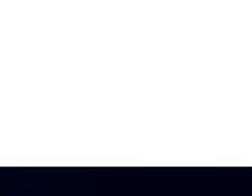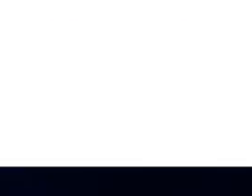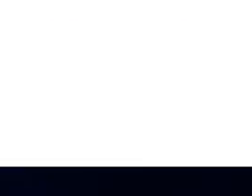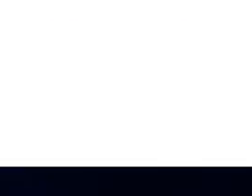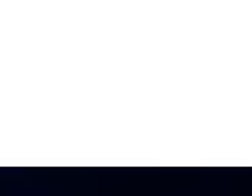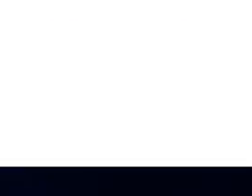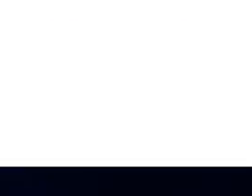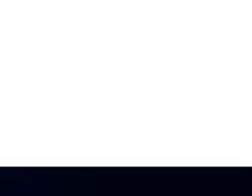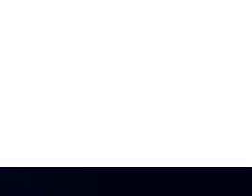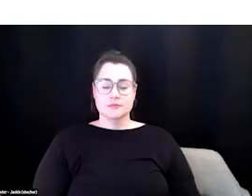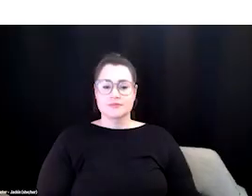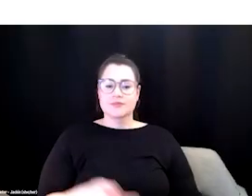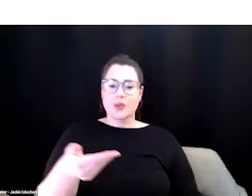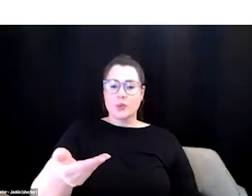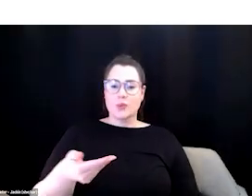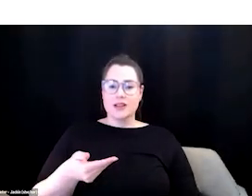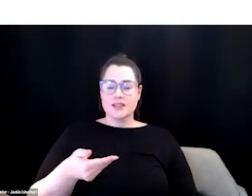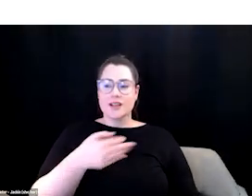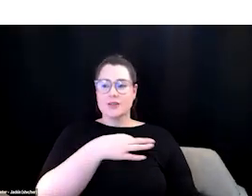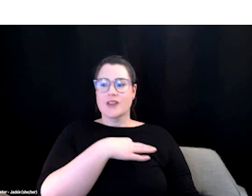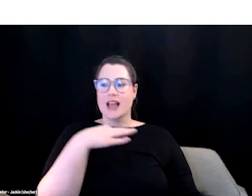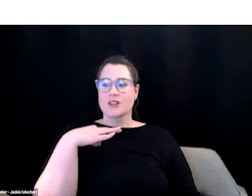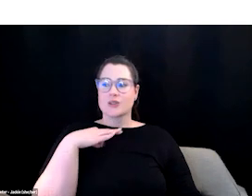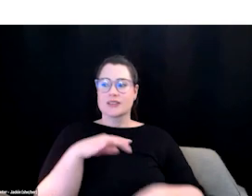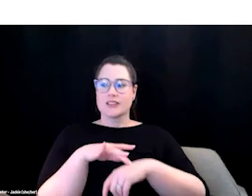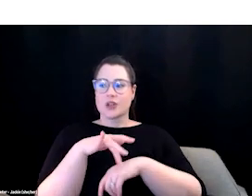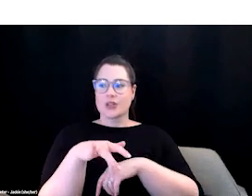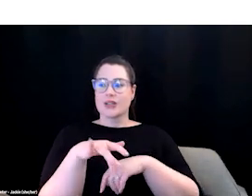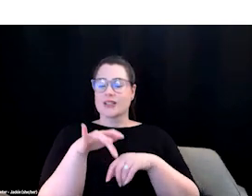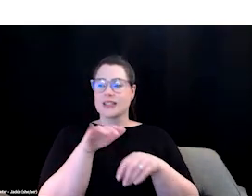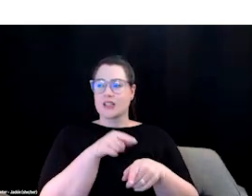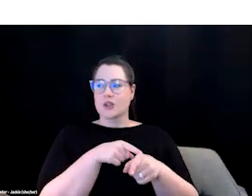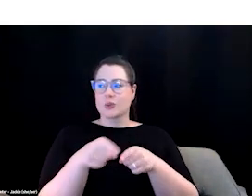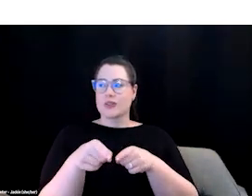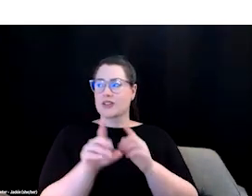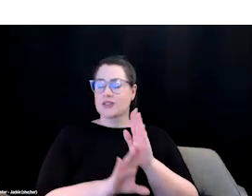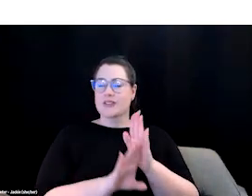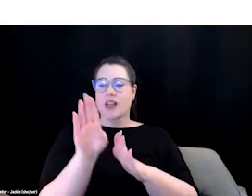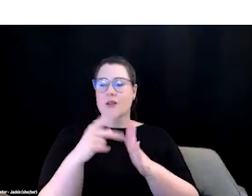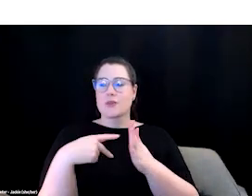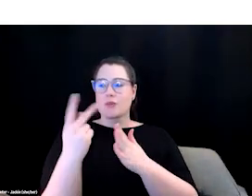Stephanie Yee: So welcome to the Faculty Early Career Development Program, CAREER, Proposal Submission Logistics webinar.